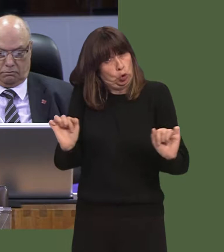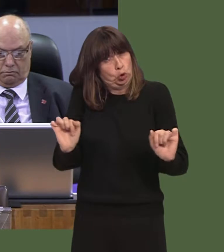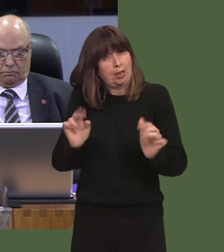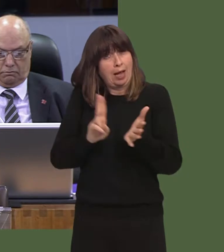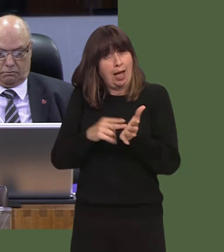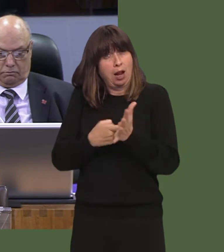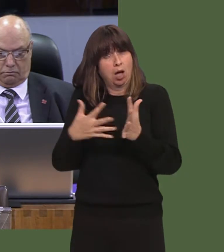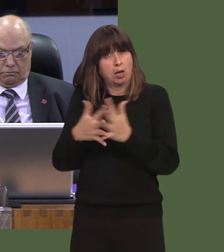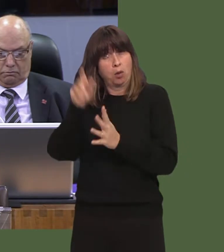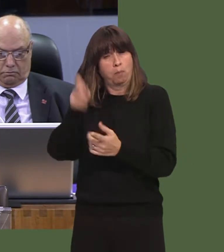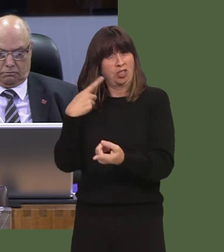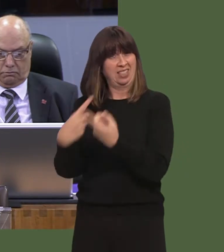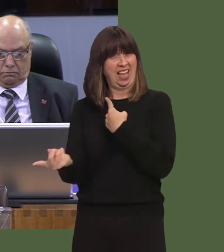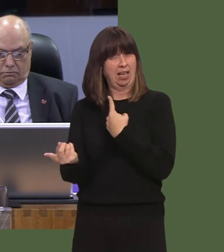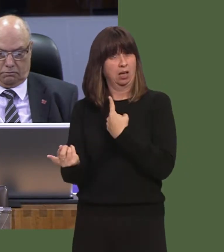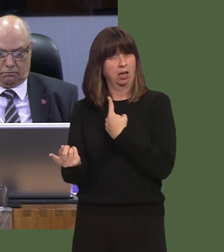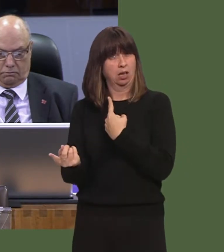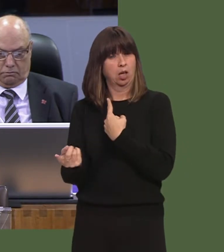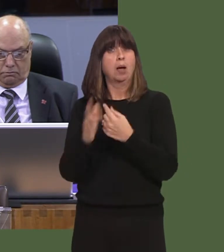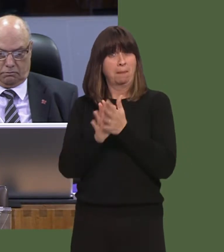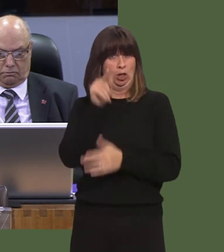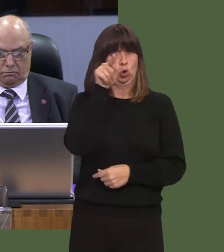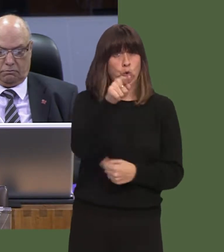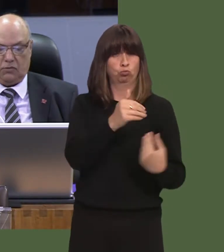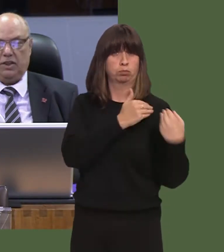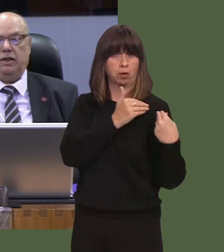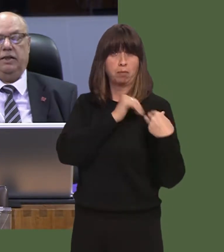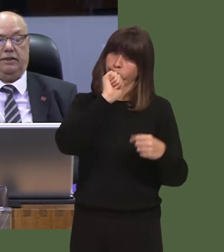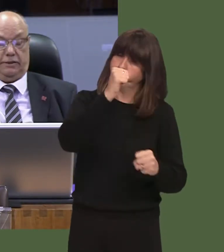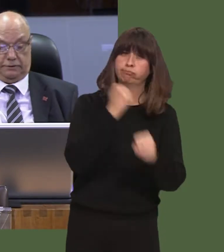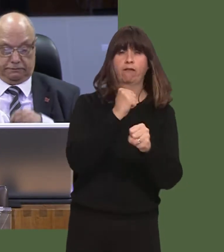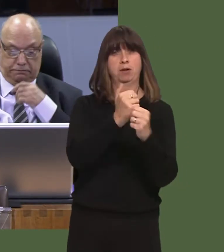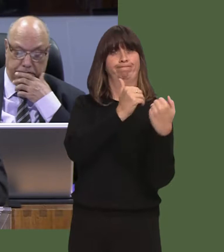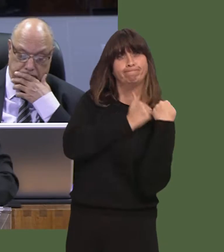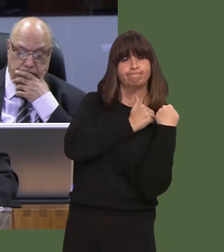NRW has been sacked, the buck stops with you, your Government and your Minister.